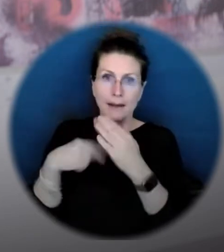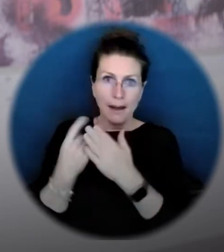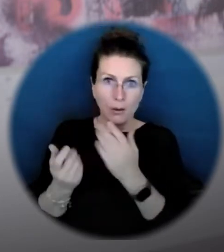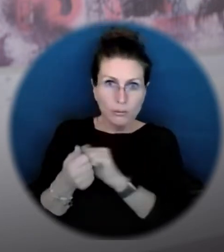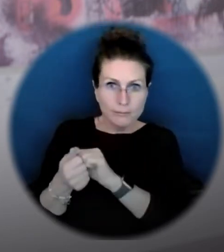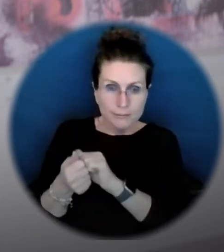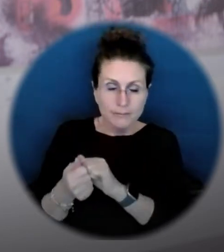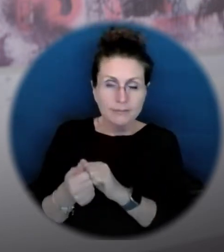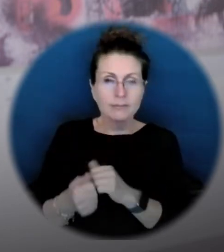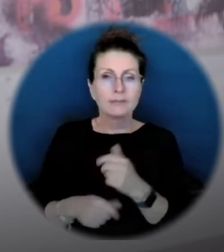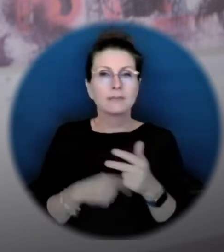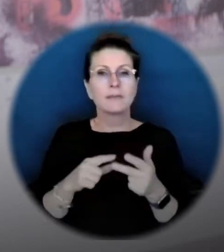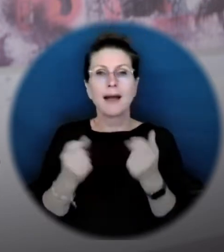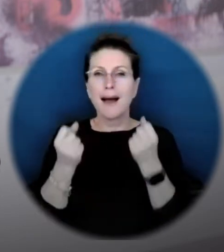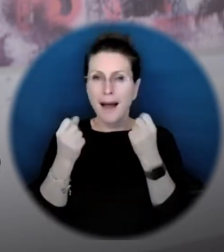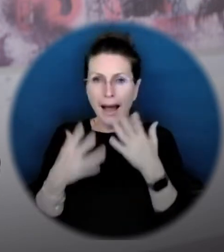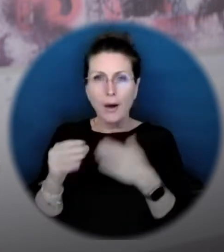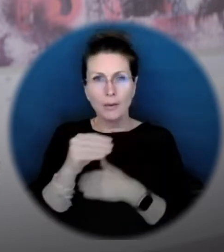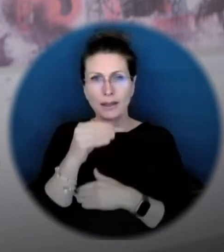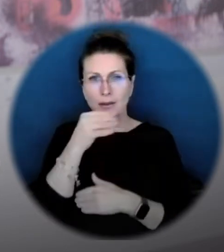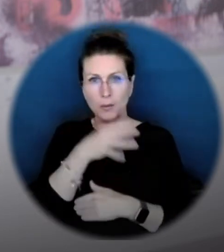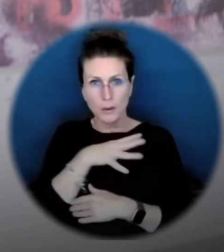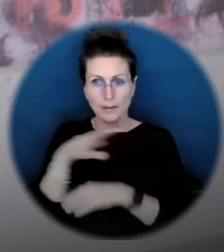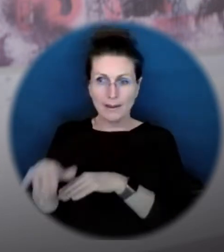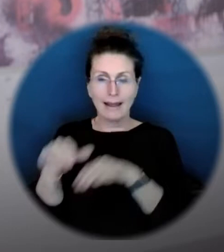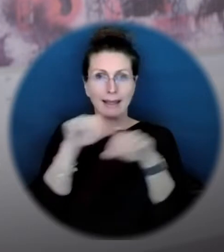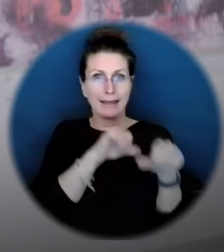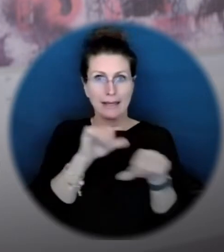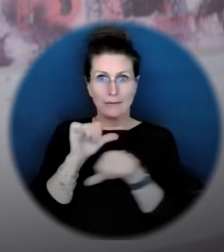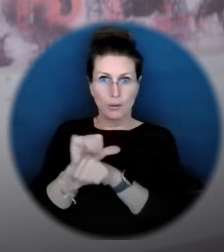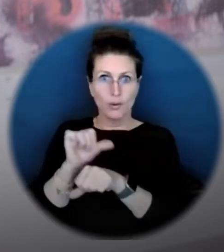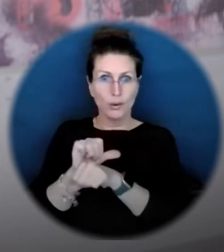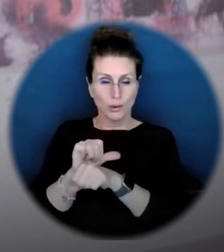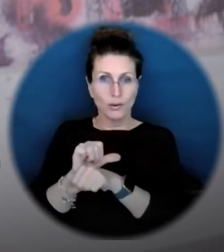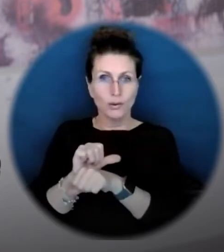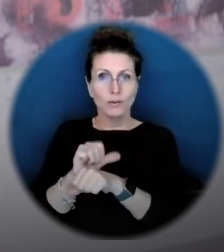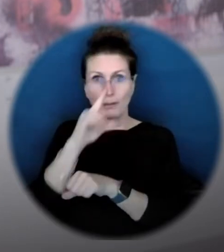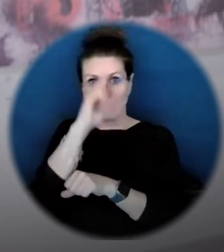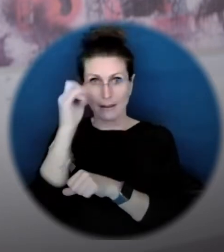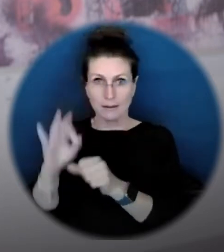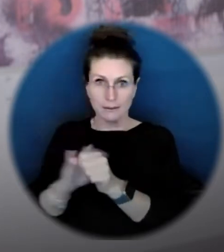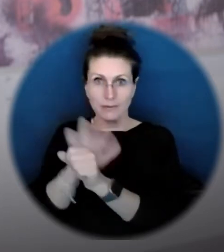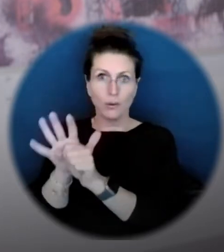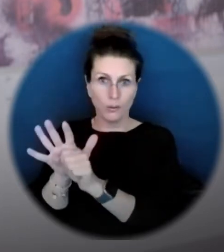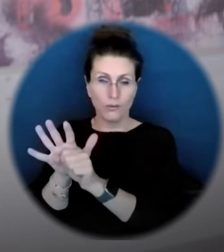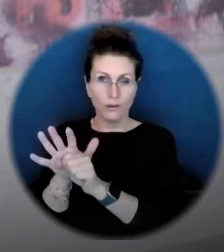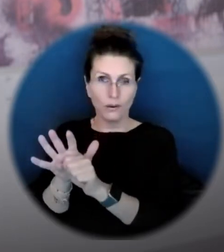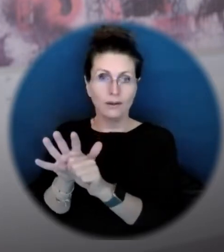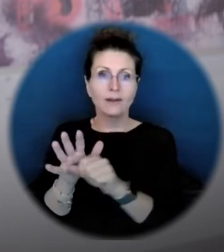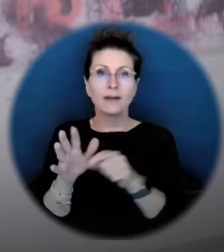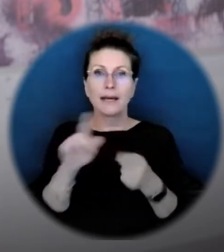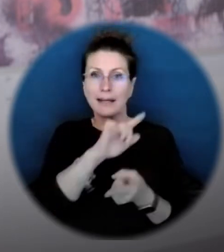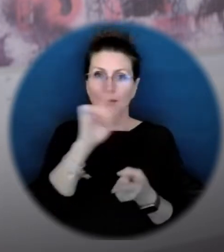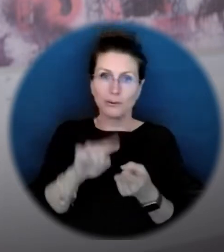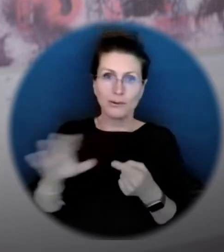The disproportionate number of women who have left the workforce during the pandemic, increasing their economic insecurity